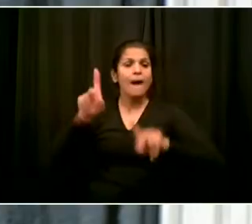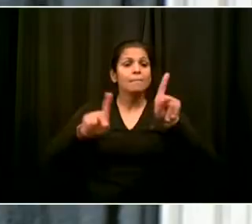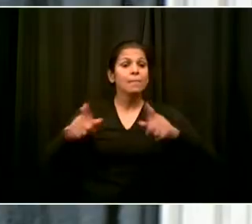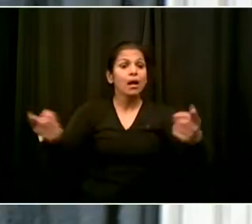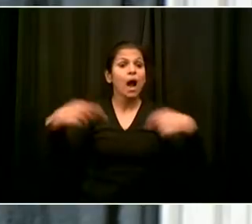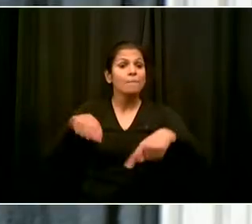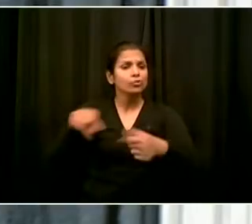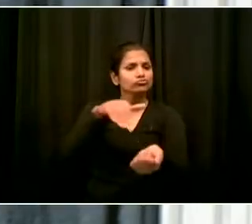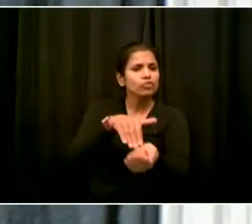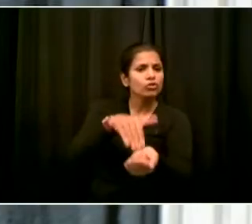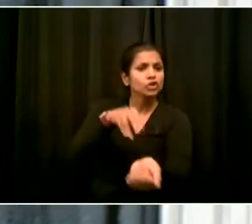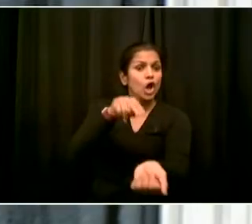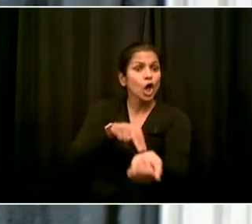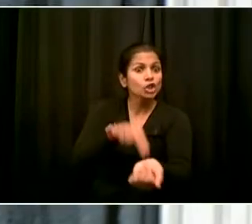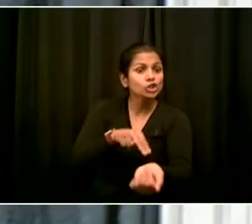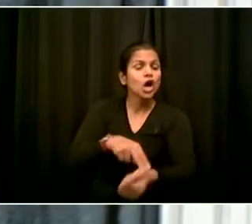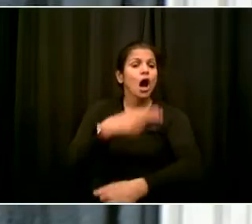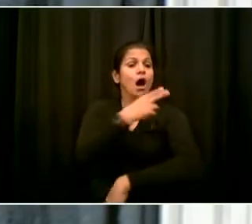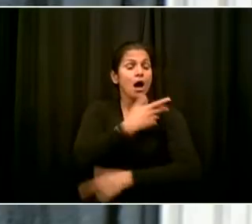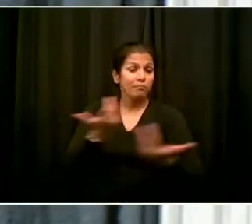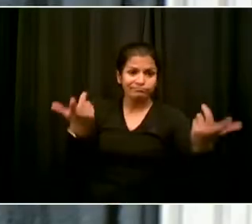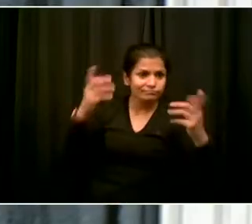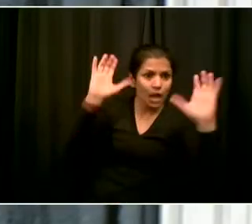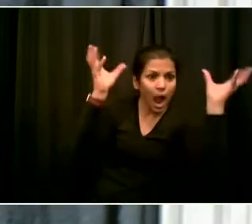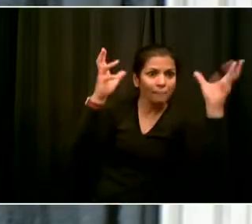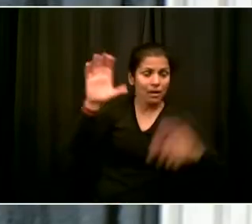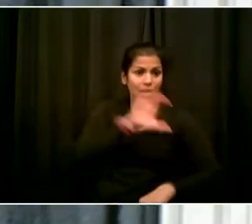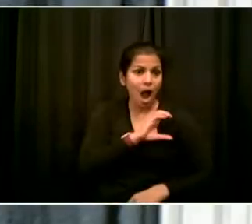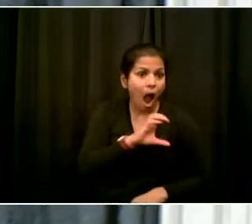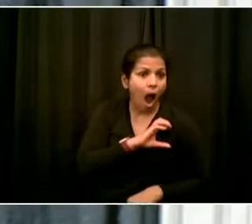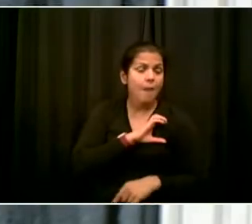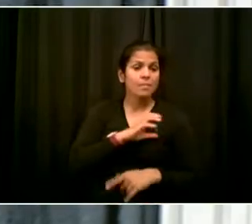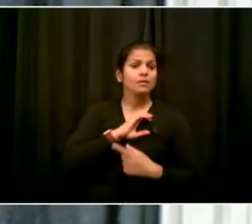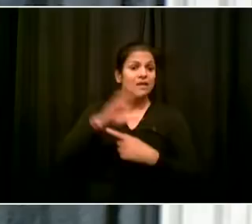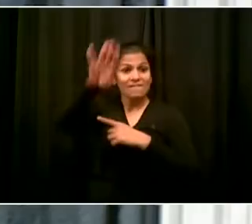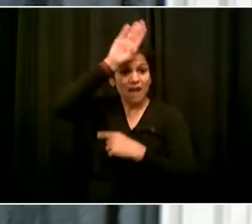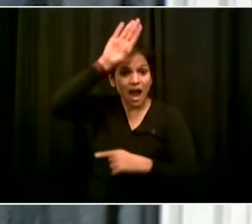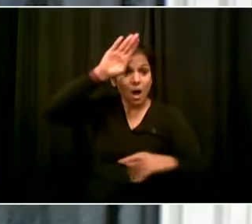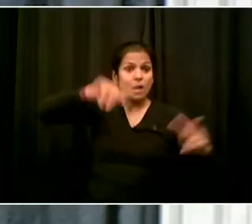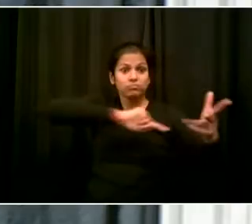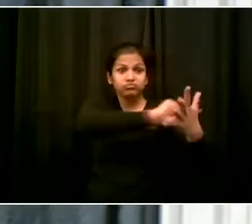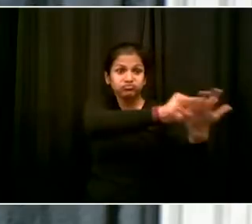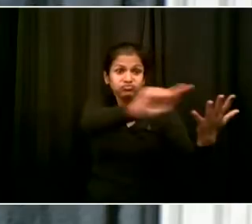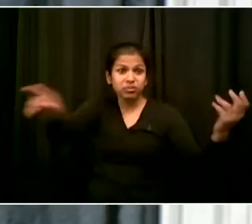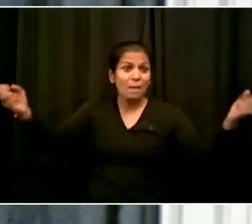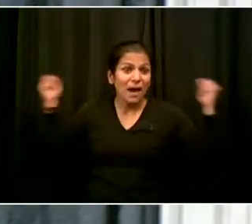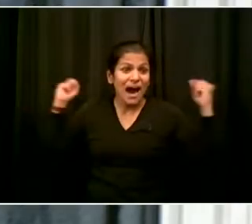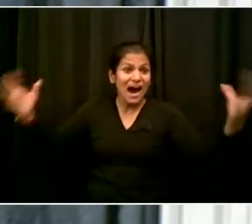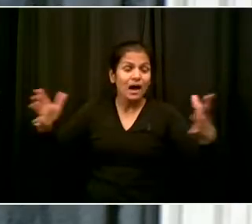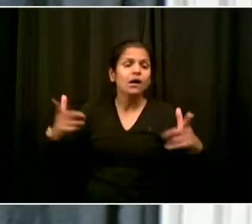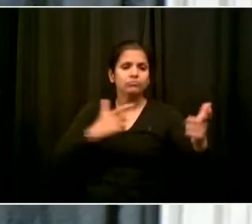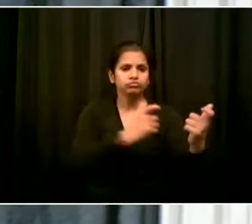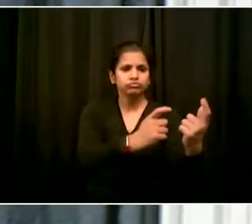OTHER CITY EMPLOYEES FROM OTHER AGENCIES, AS WELL AS MEDICAL